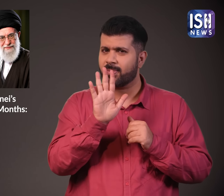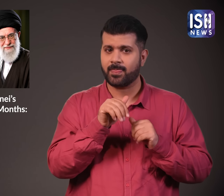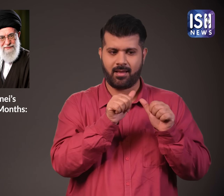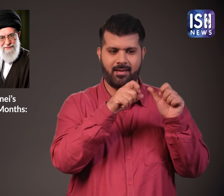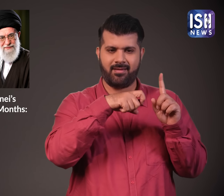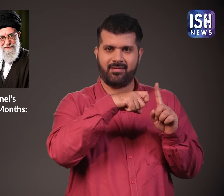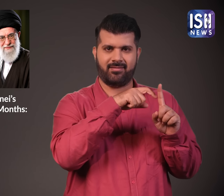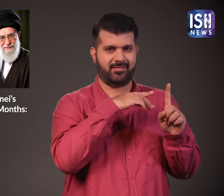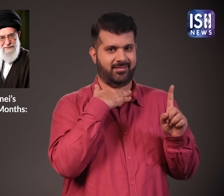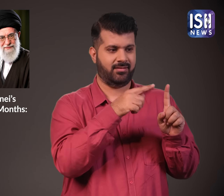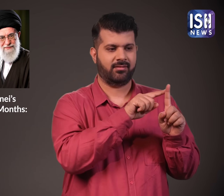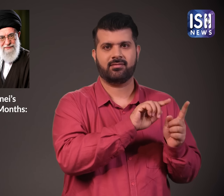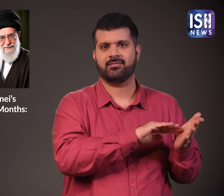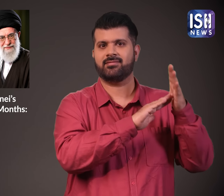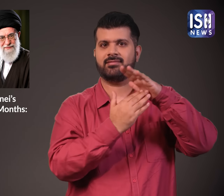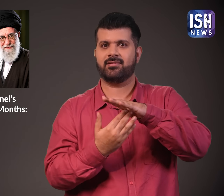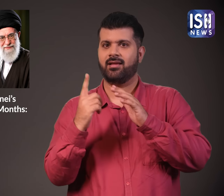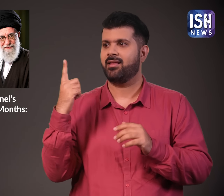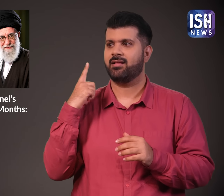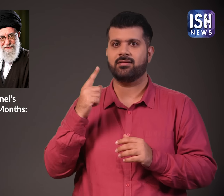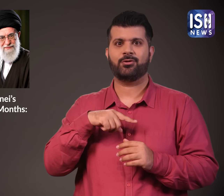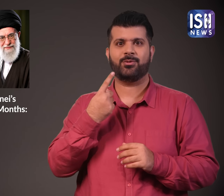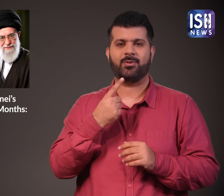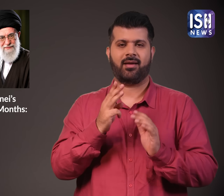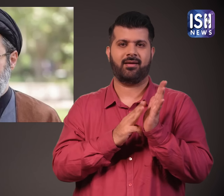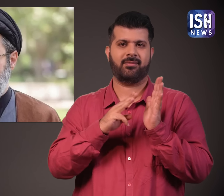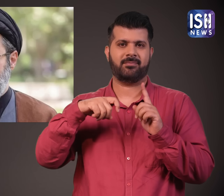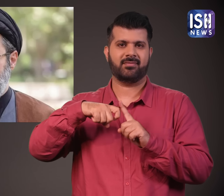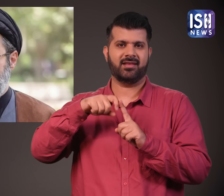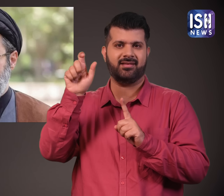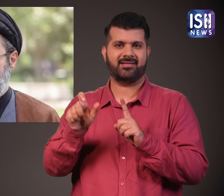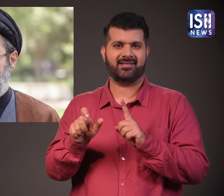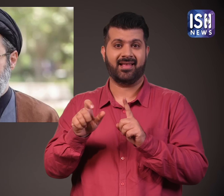Mojtaba Khamenei became Iran's next Supreme Leader, succeeding his father.